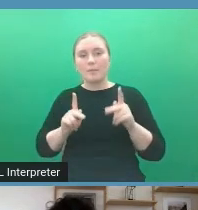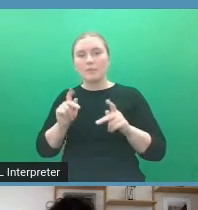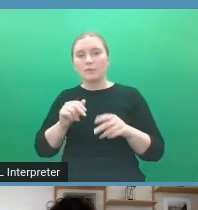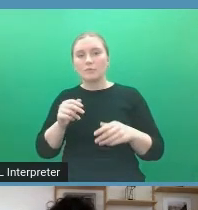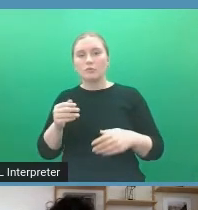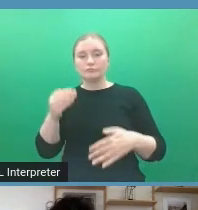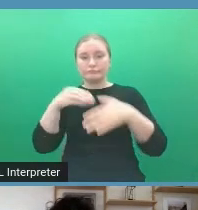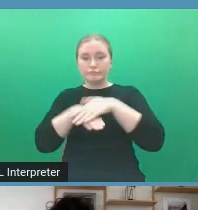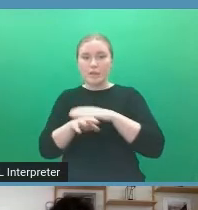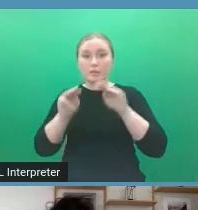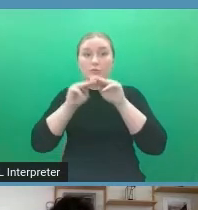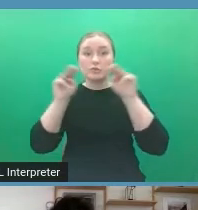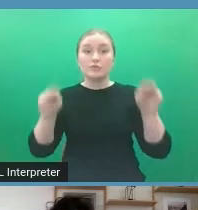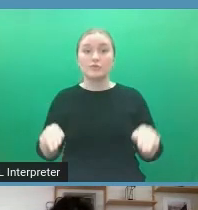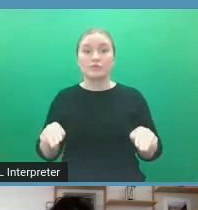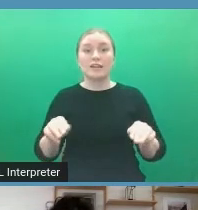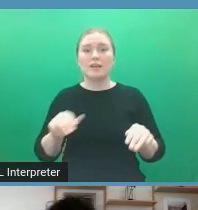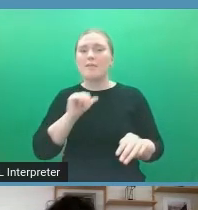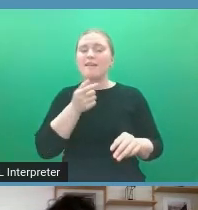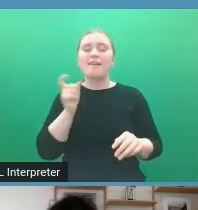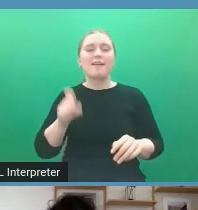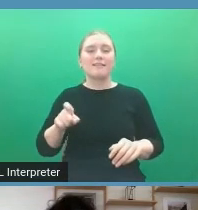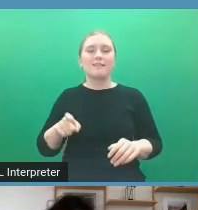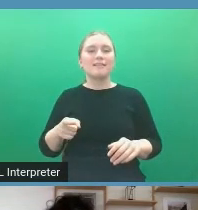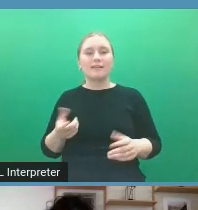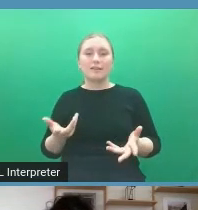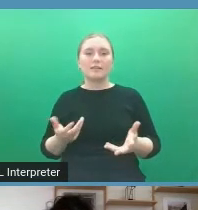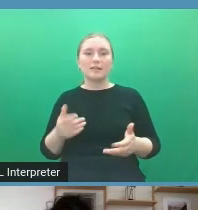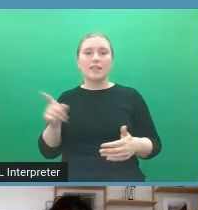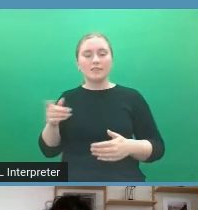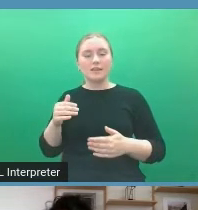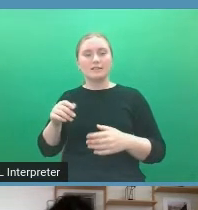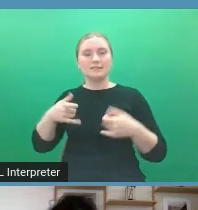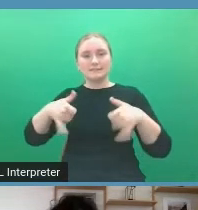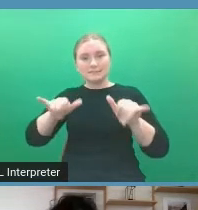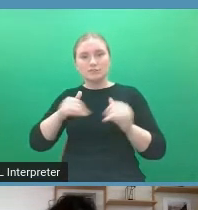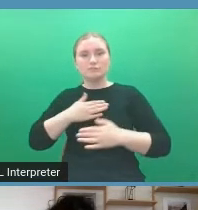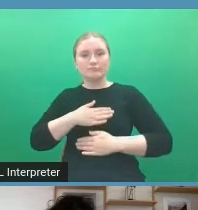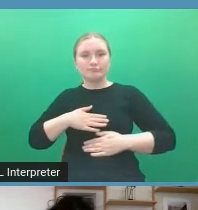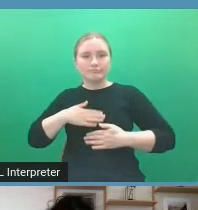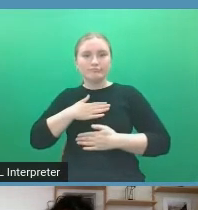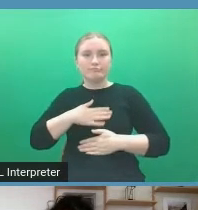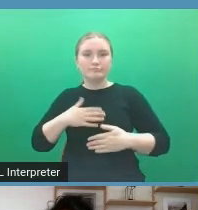have to be augmented reality. That was a fancy way of doing it, but you know there's no reason that